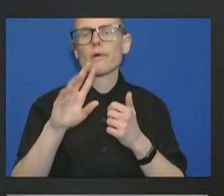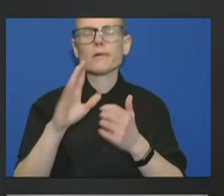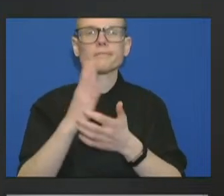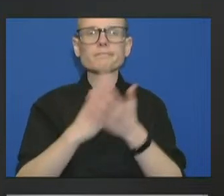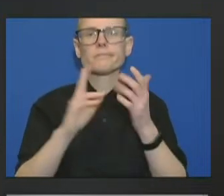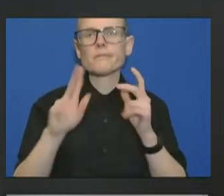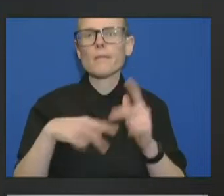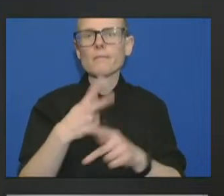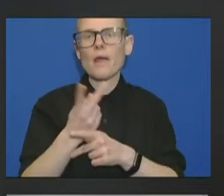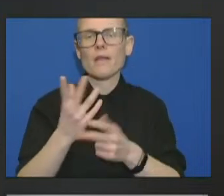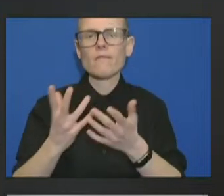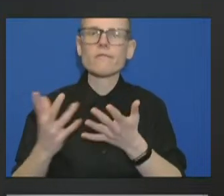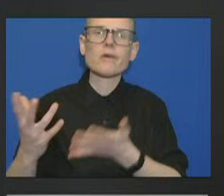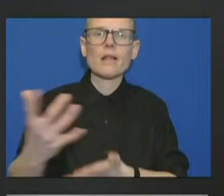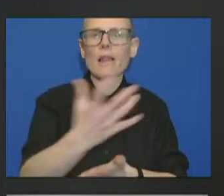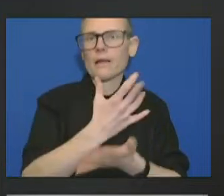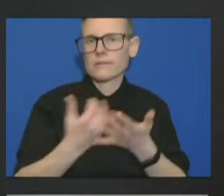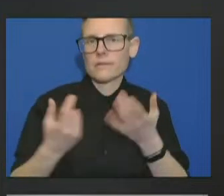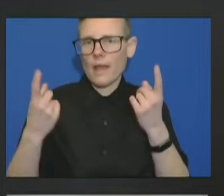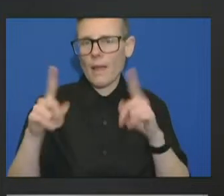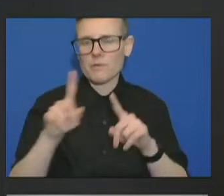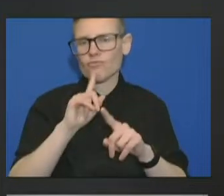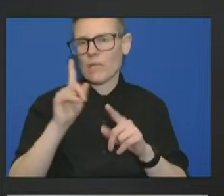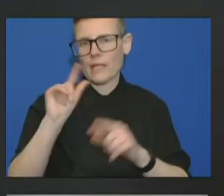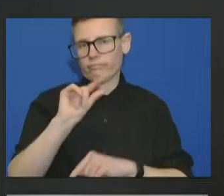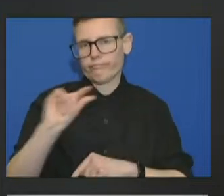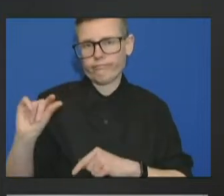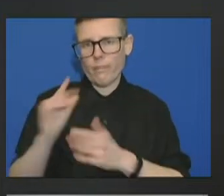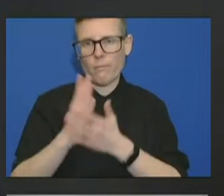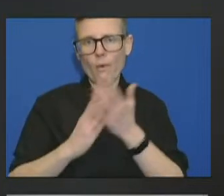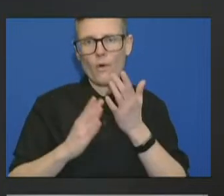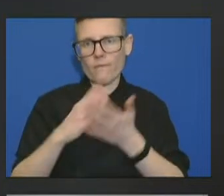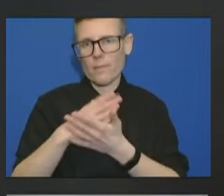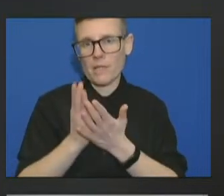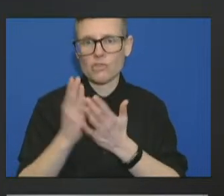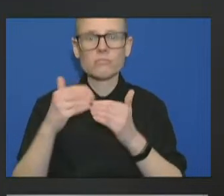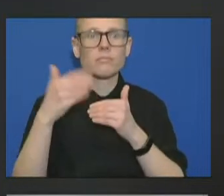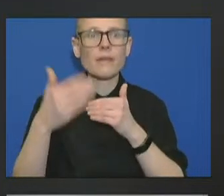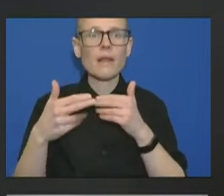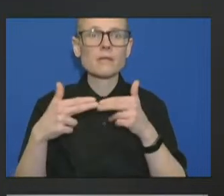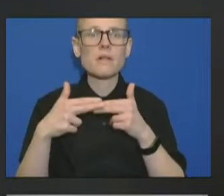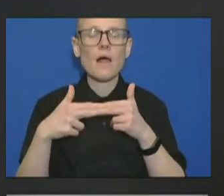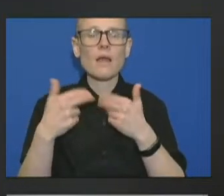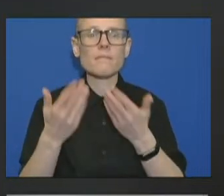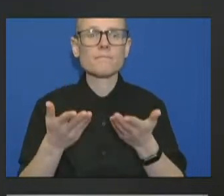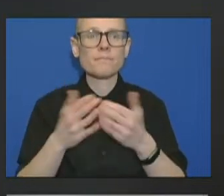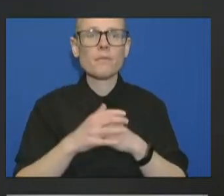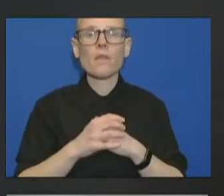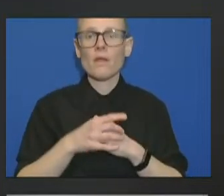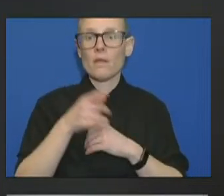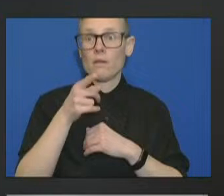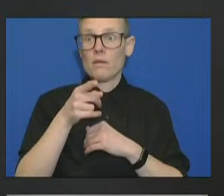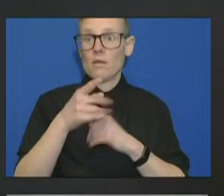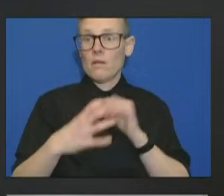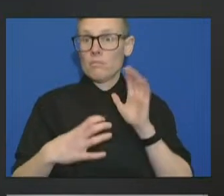collect fees or we have some kind of collection that comes